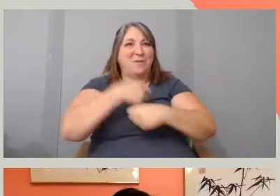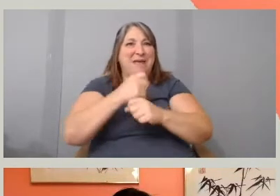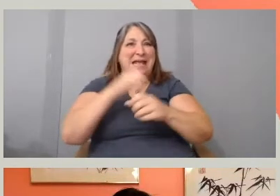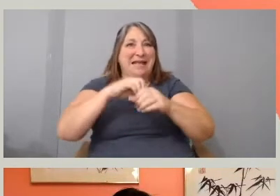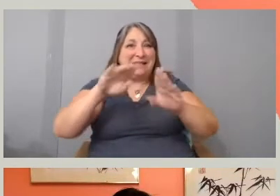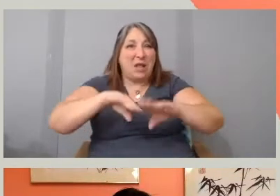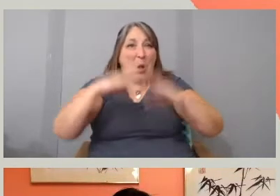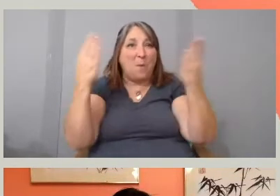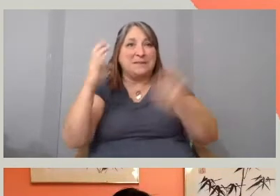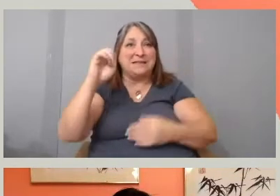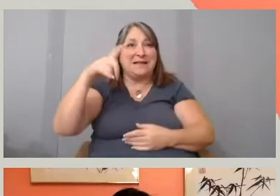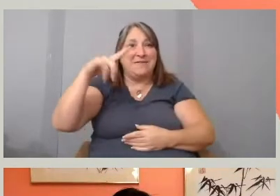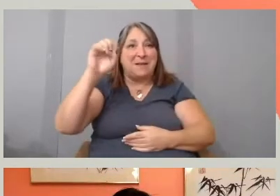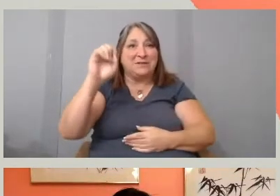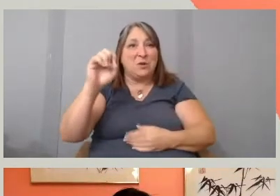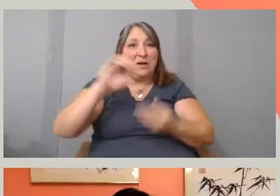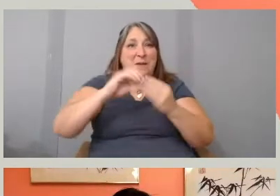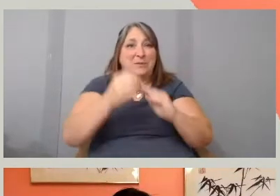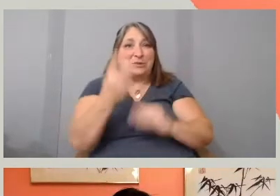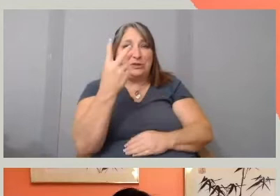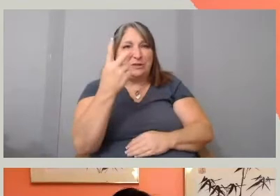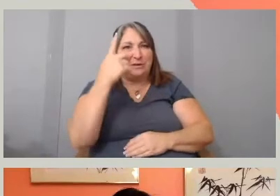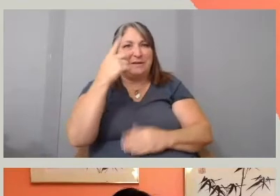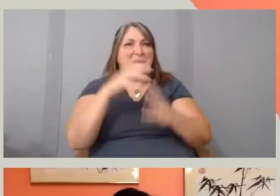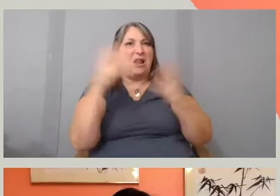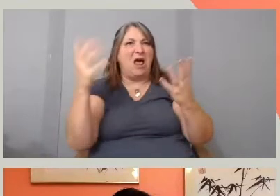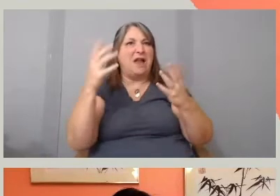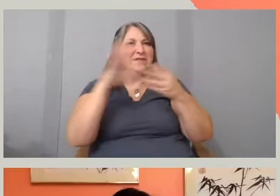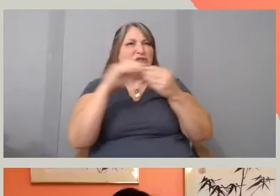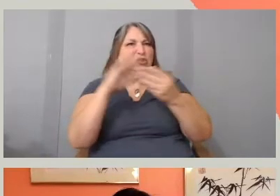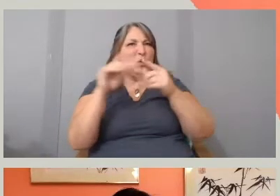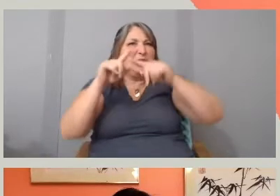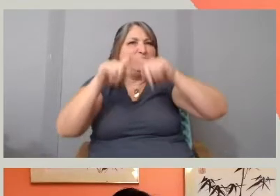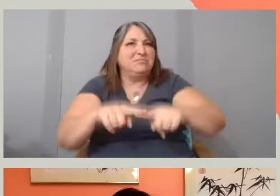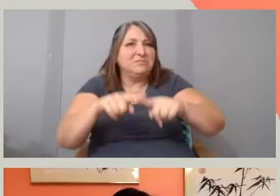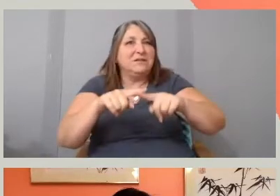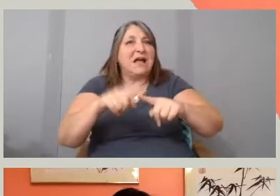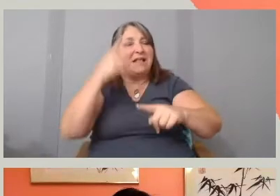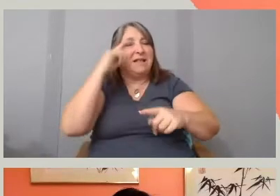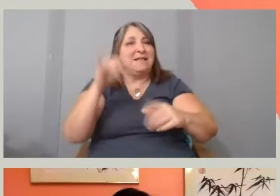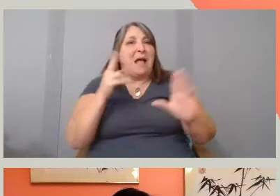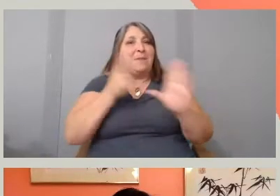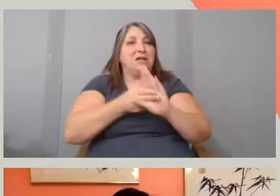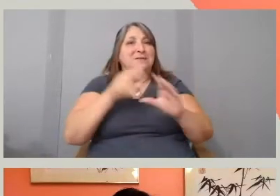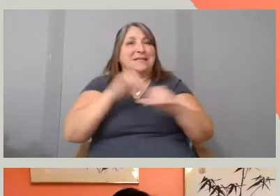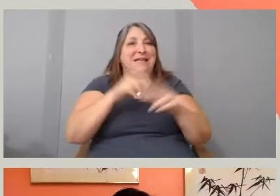that I really feel like a lot of it hinged on. So I think that participation in the edit room and in the storytelling,